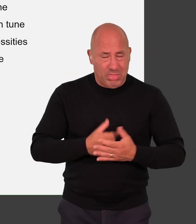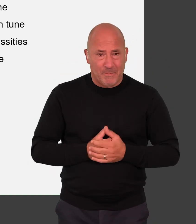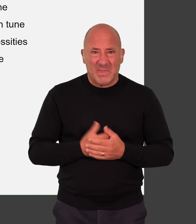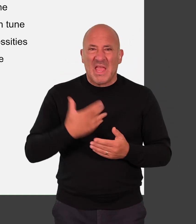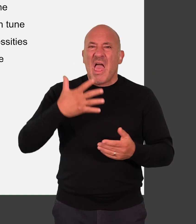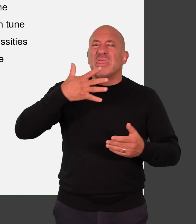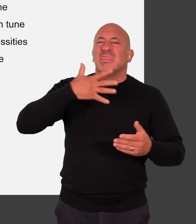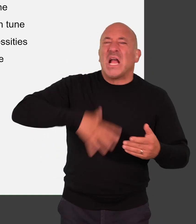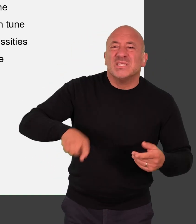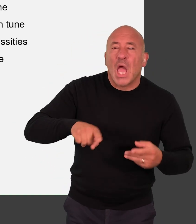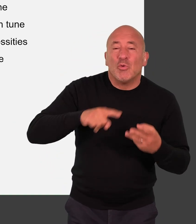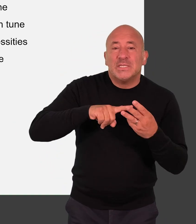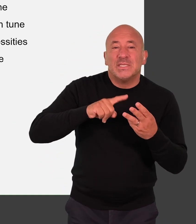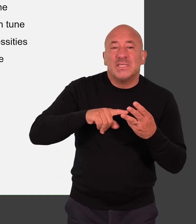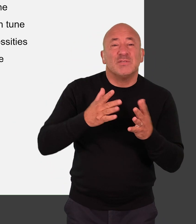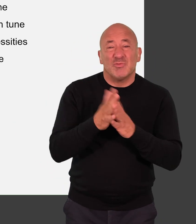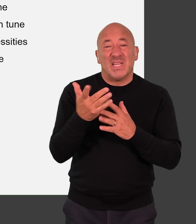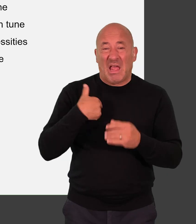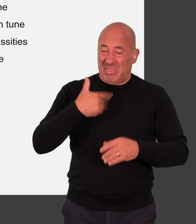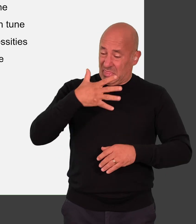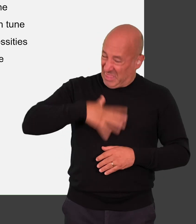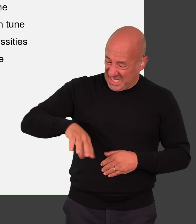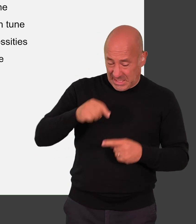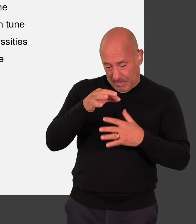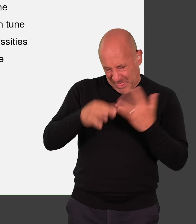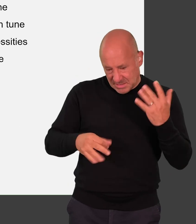Necessities are the basic requirements for living.